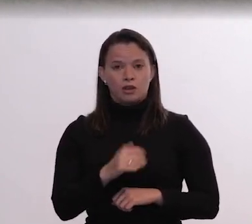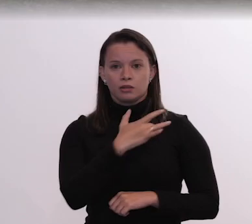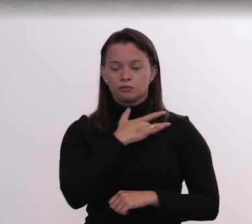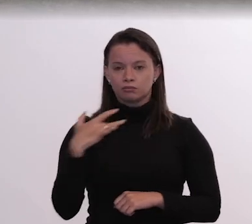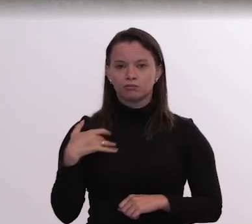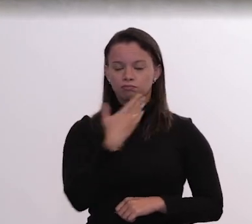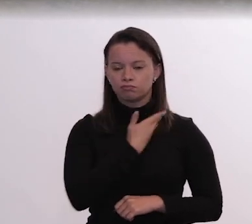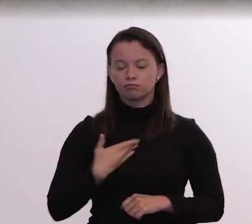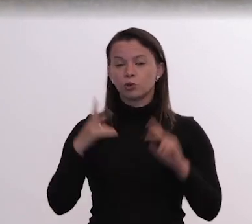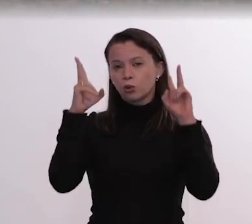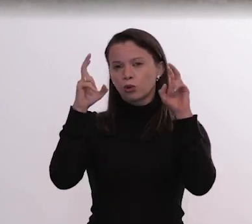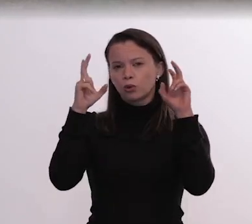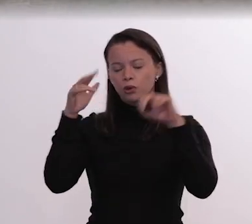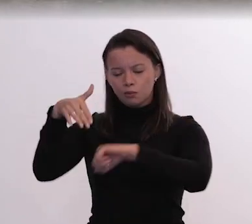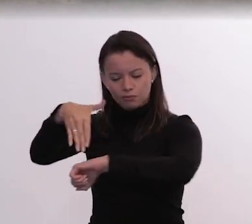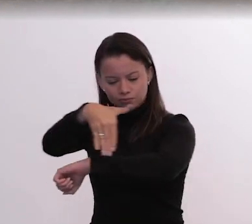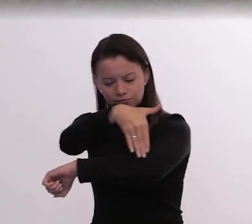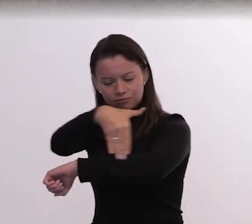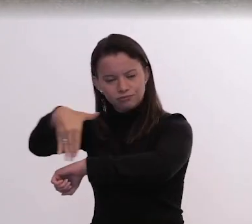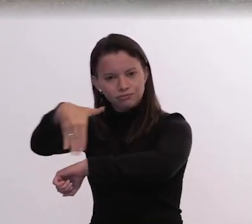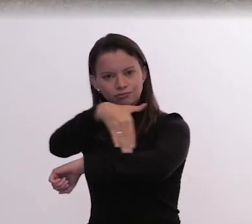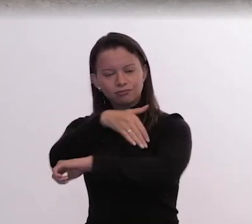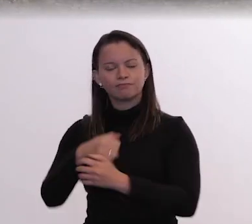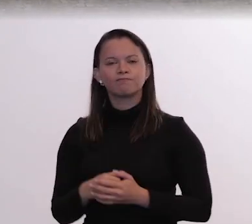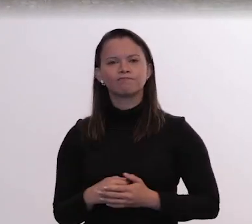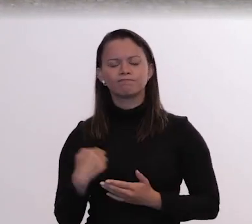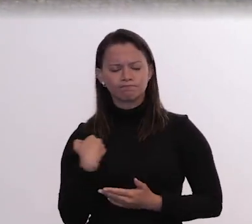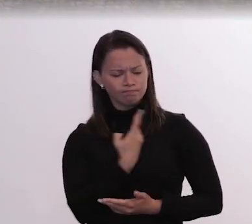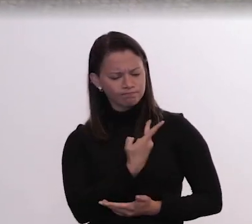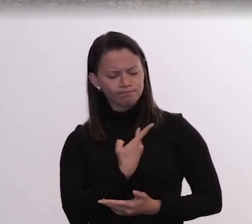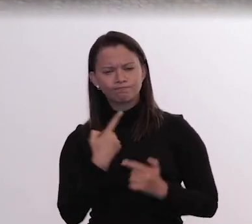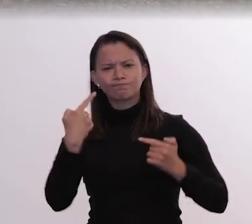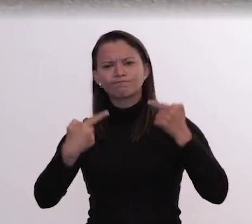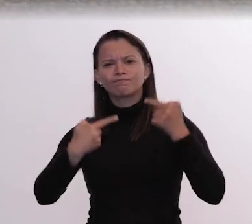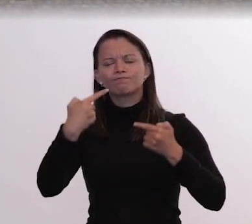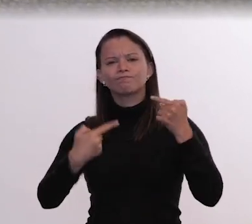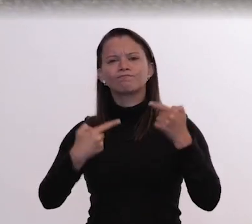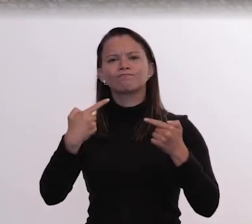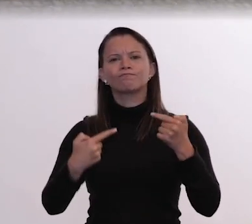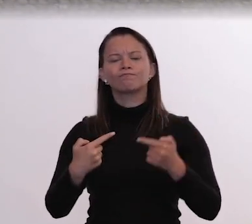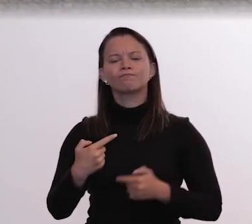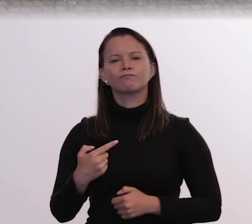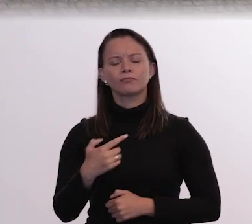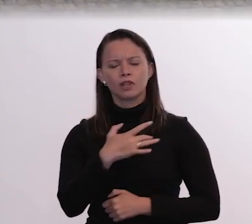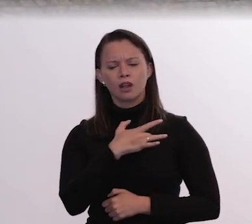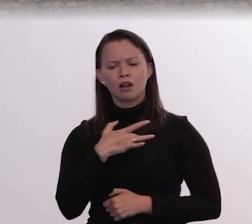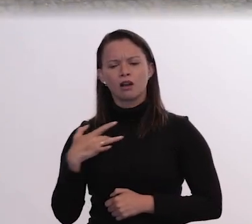the way public health is positioning itself in regard to the expectation everyone has